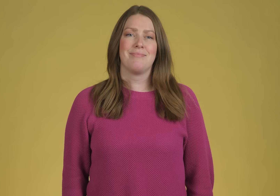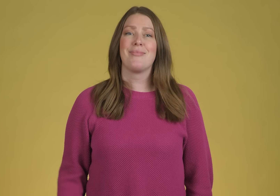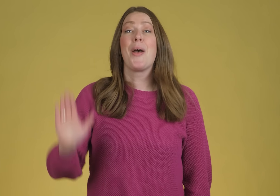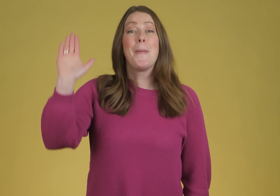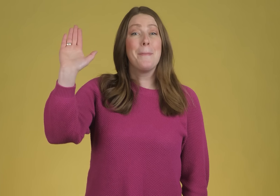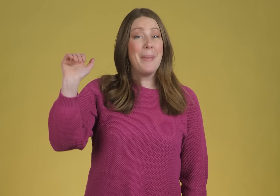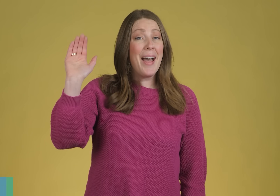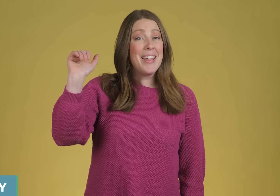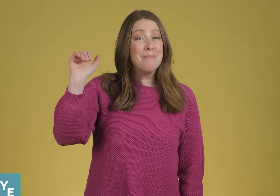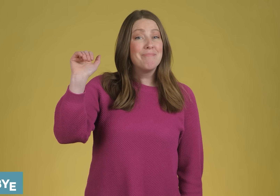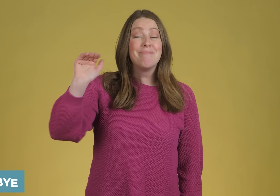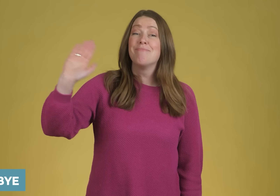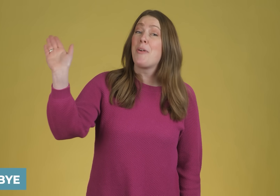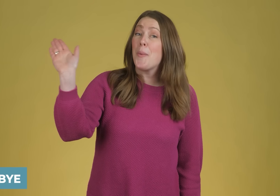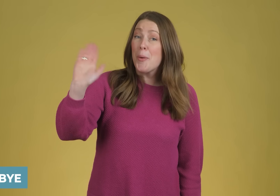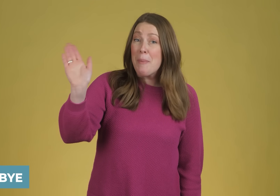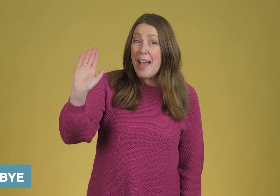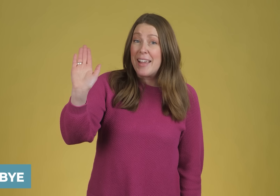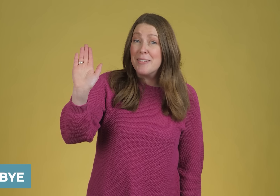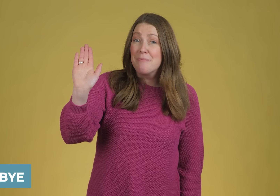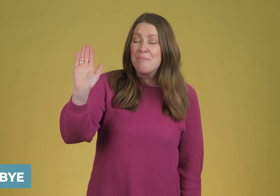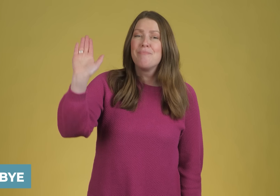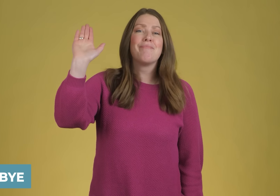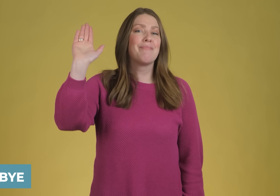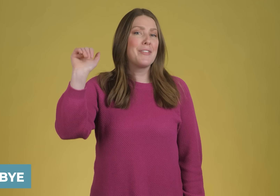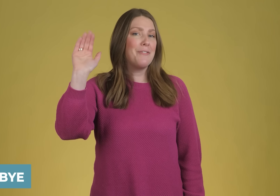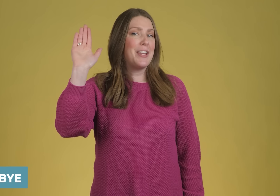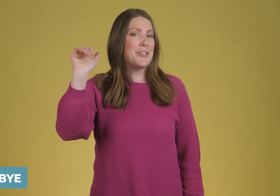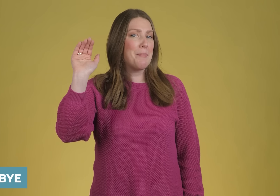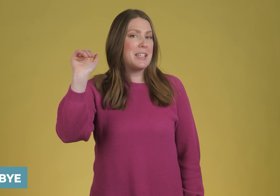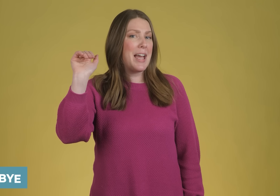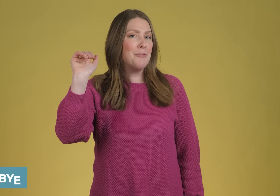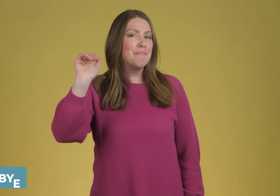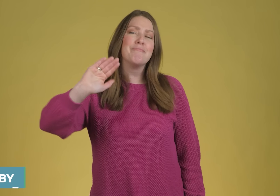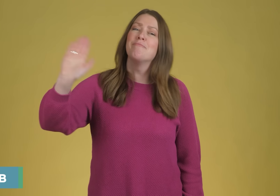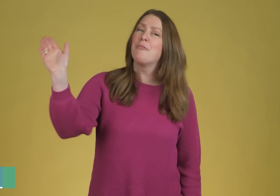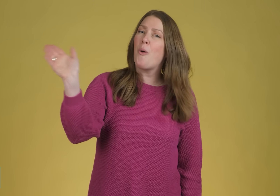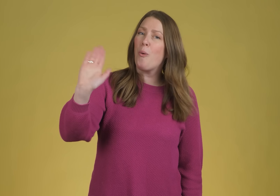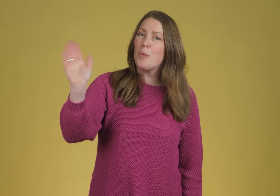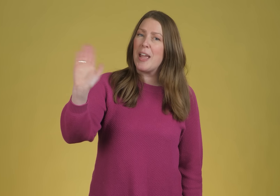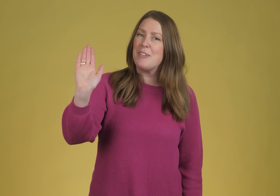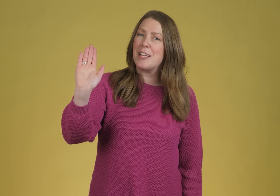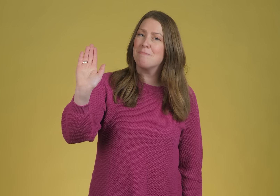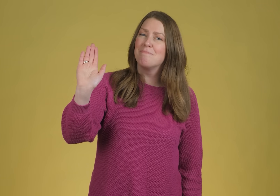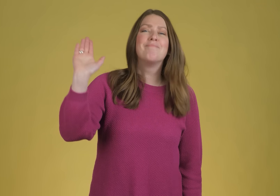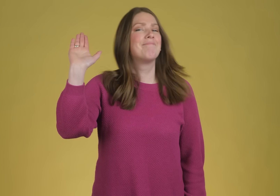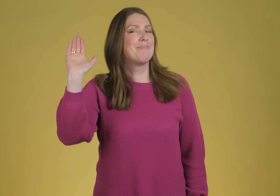Bye or bye Fingers up and down Or waving